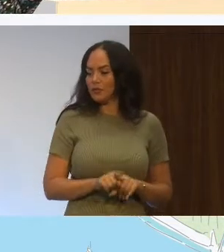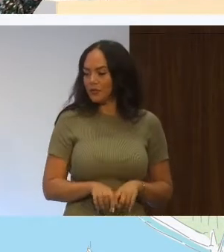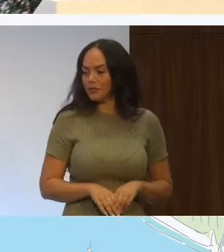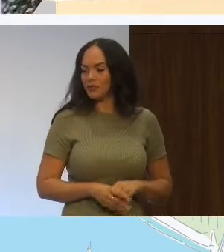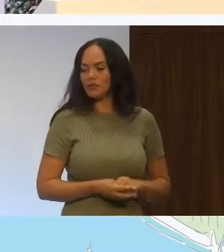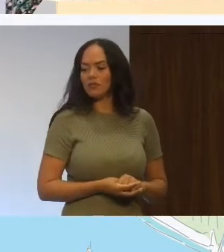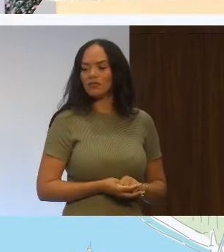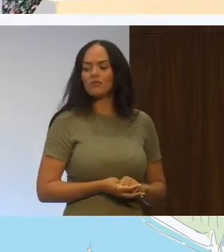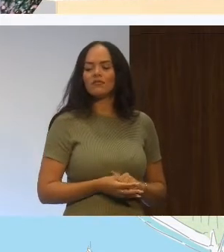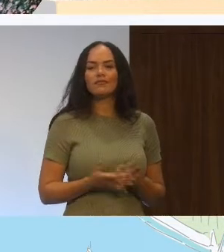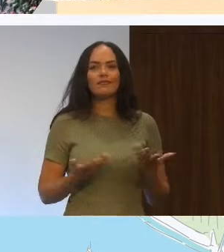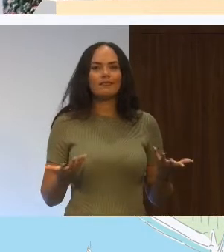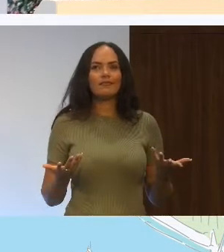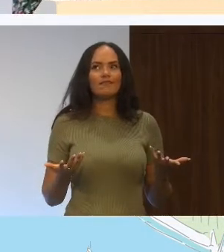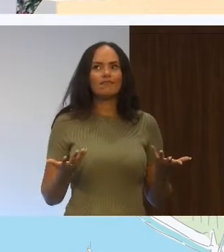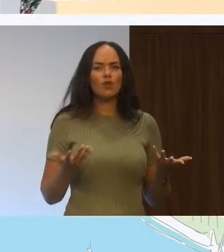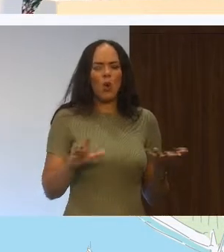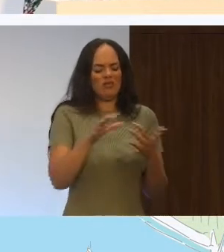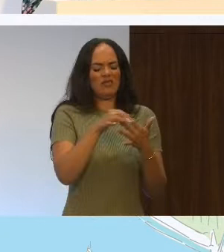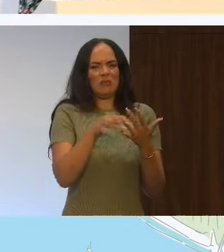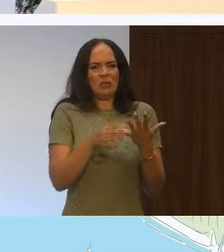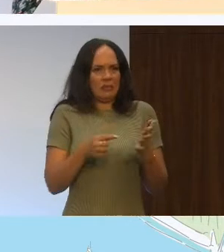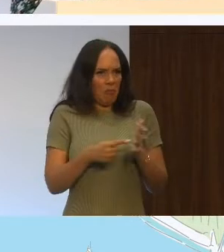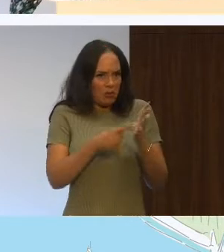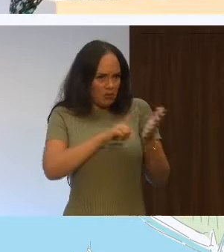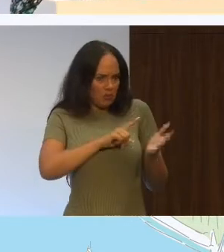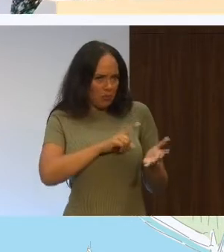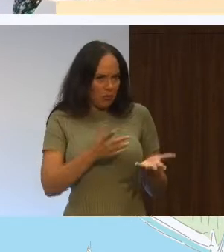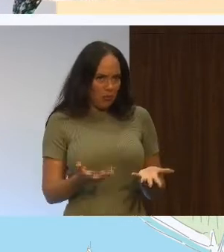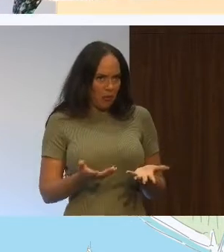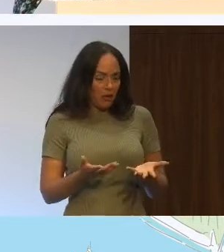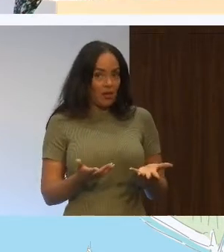So why do we care about these symptoms? I mean, I think first, they're obviously very interesting